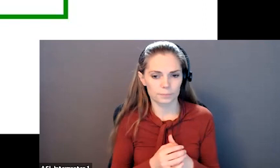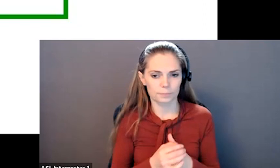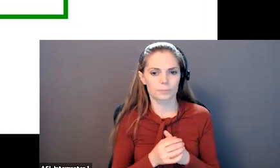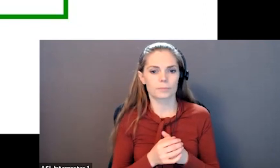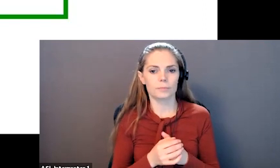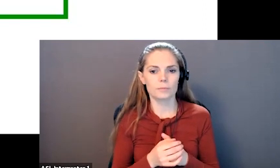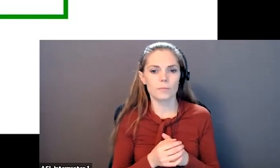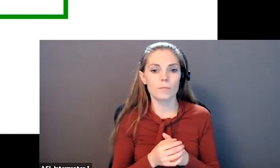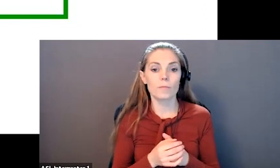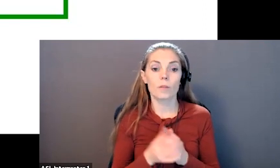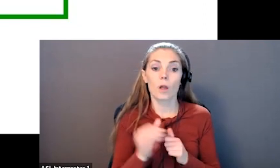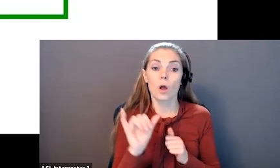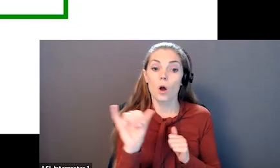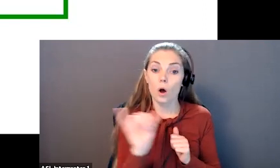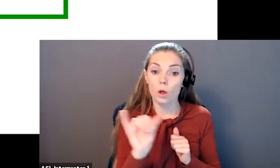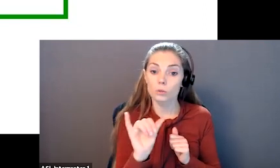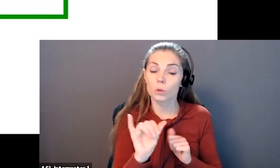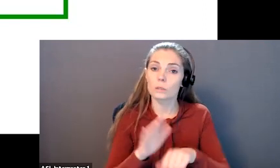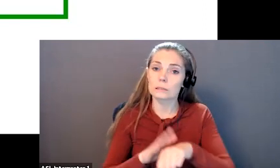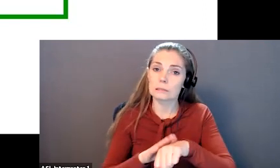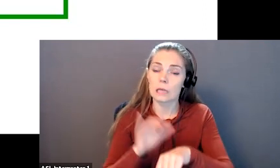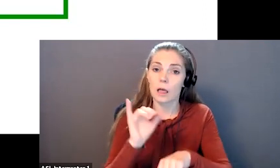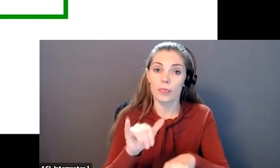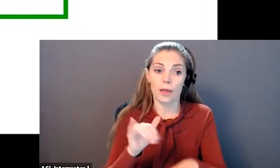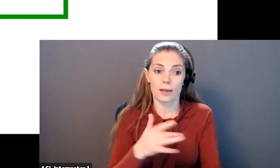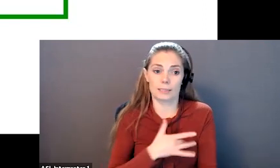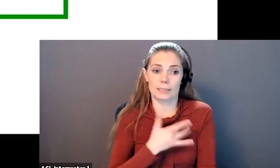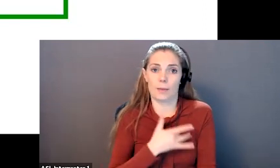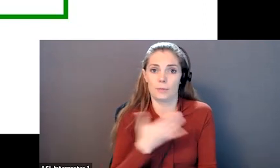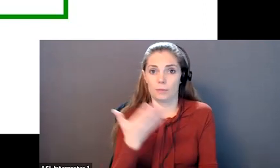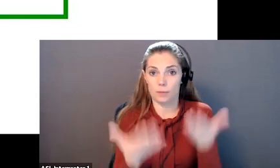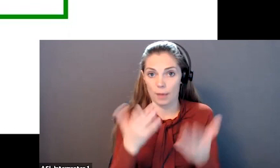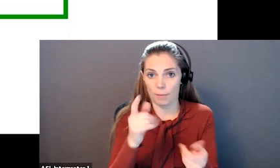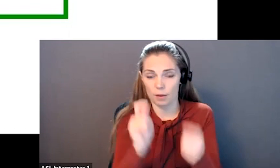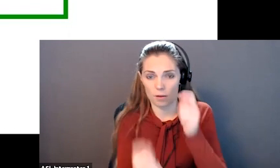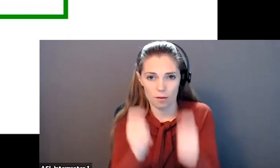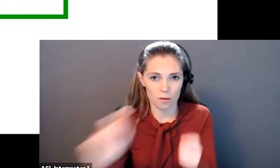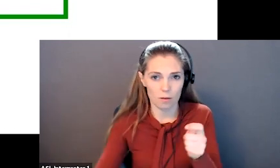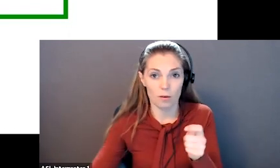fluctuate or relapse over time which indicates that there is an episodic nature to long COVID.